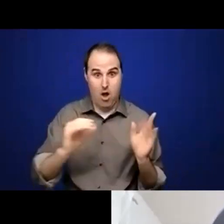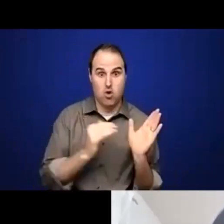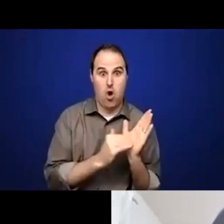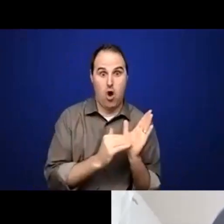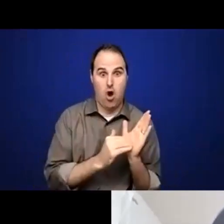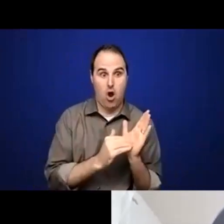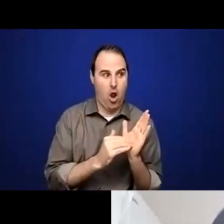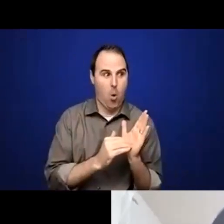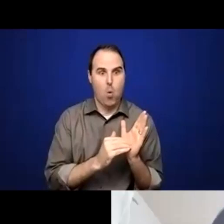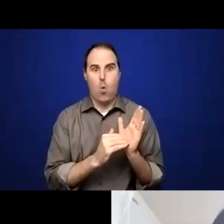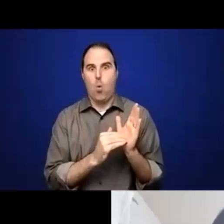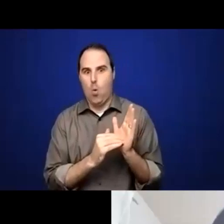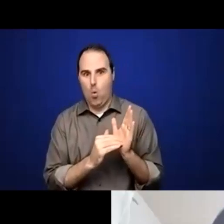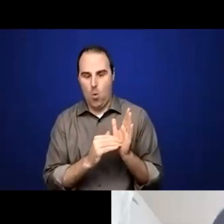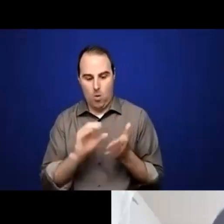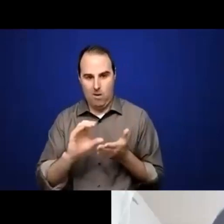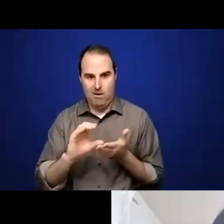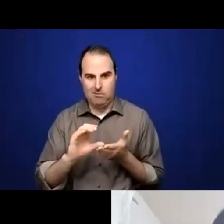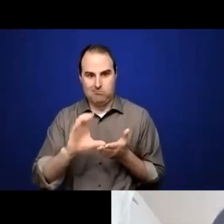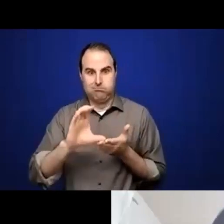what kind of agreements did you have with your partners?